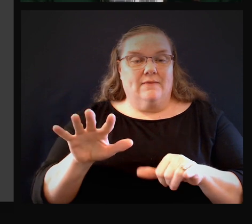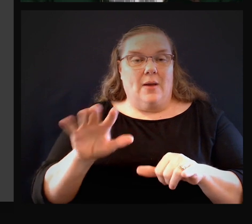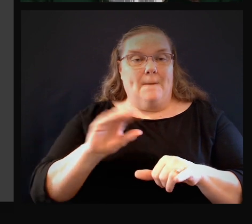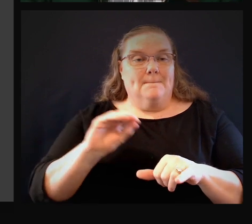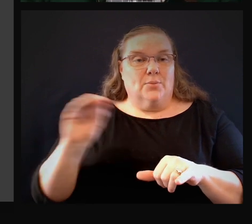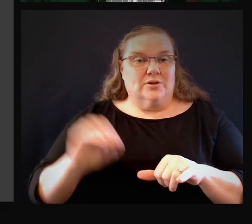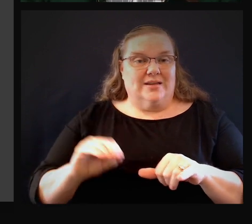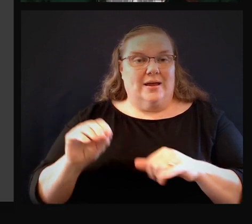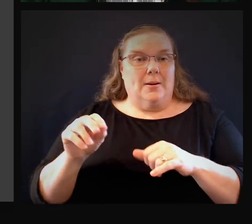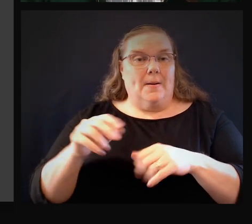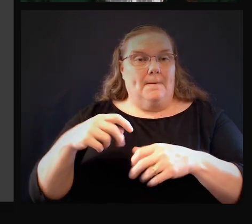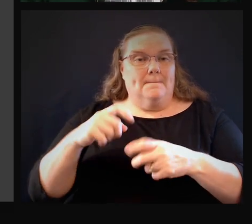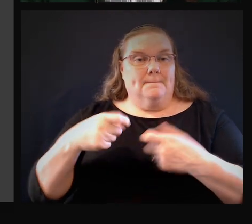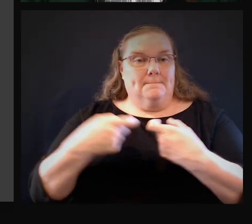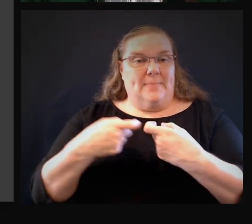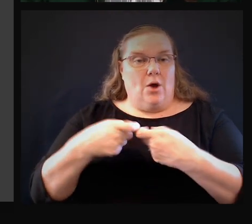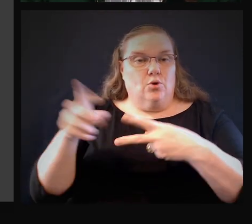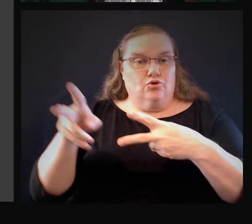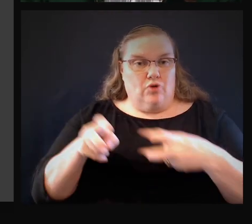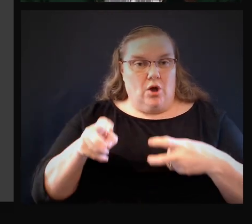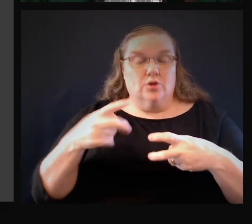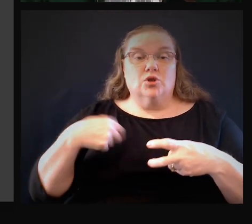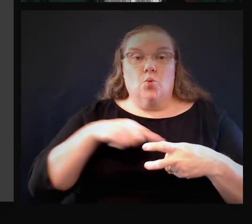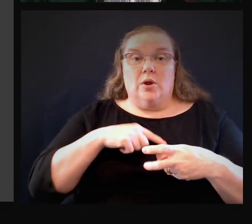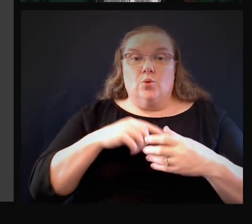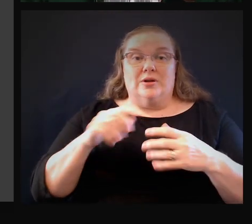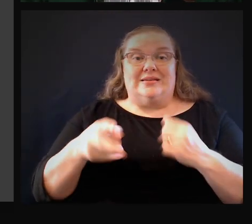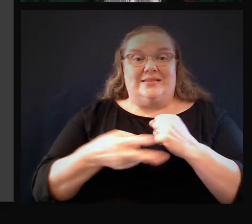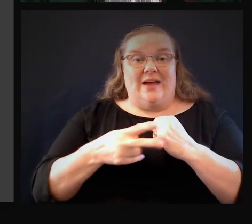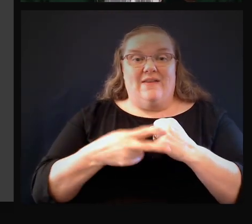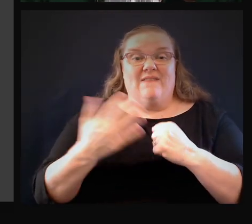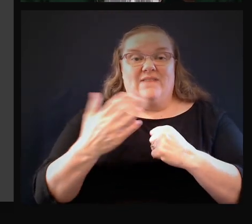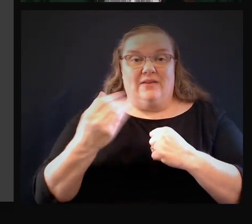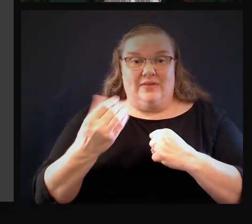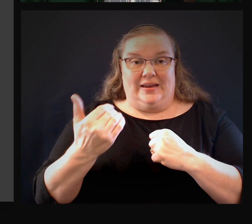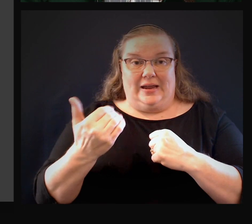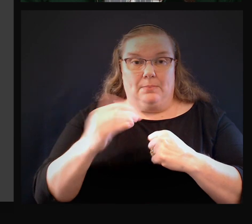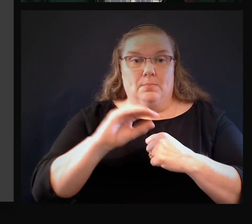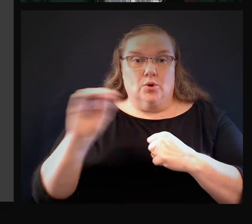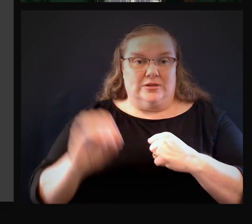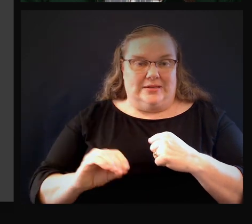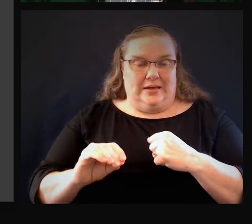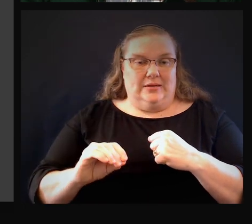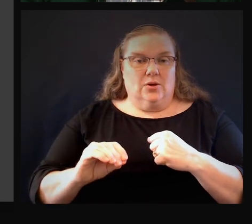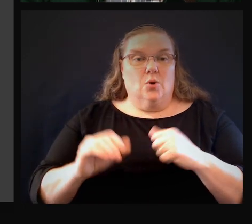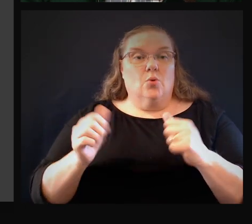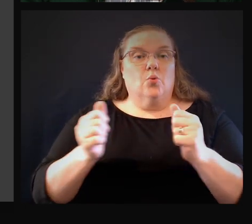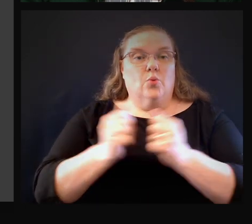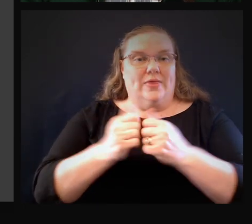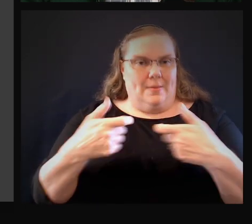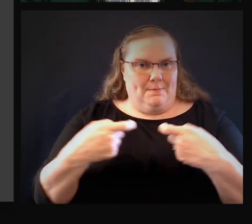In short, we are saving 15% on our power consumption without any impact to the player experience.